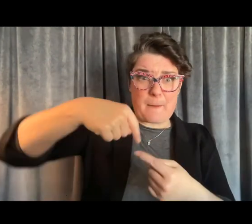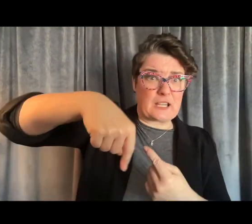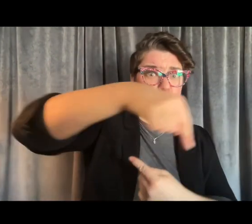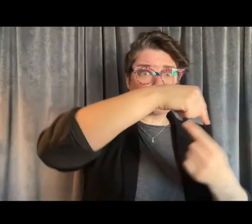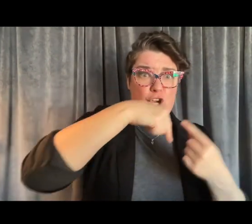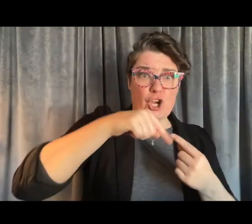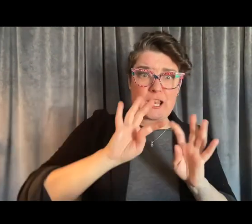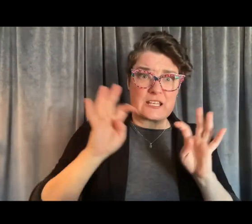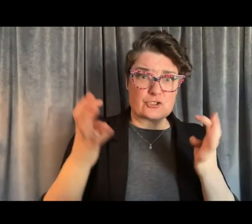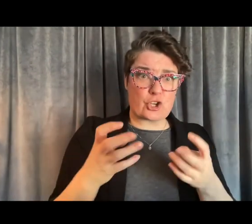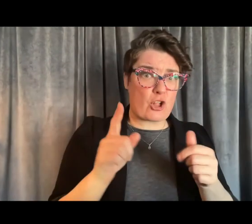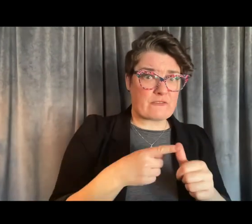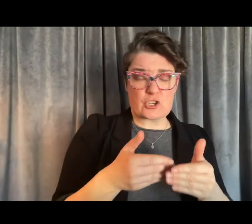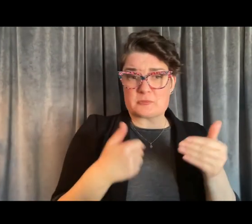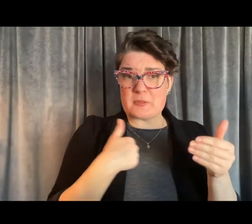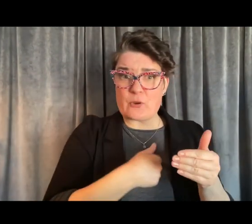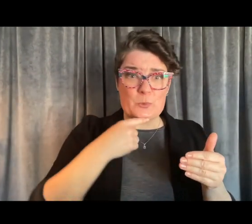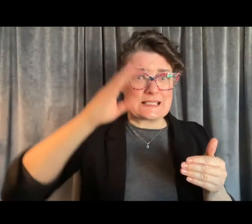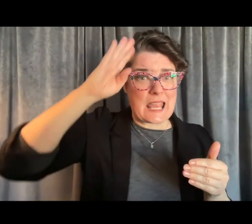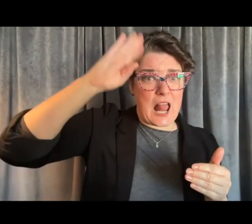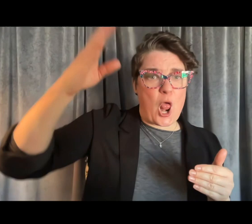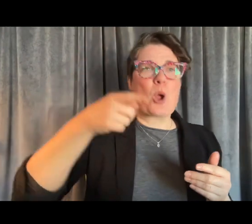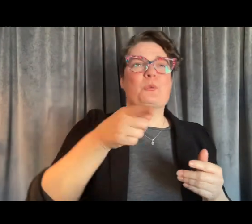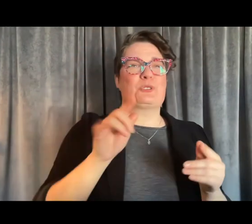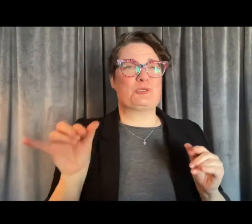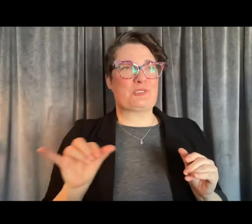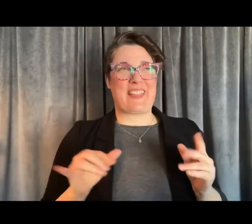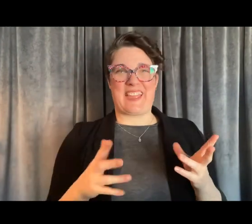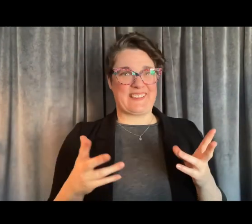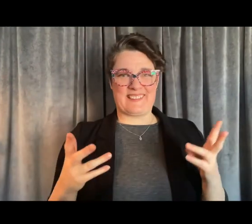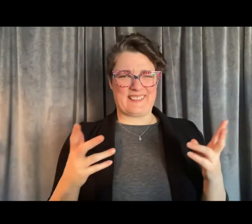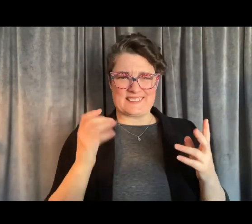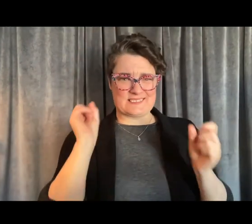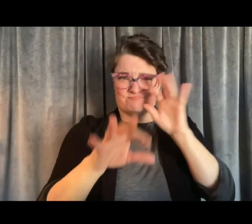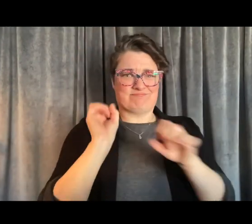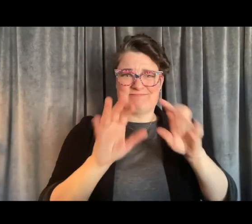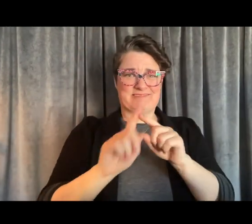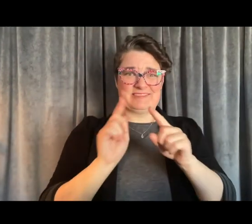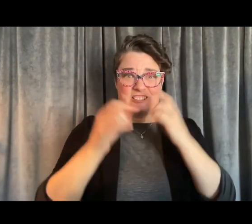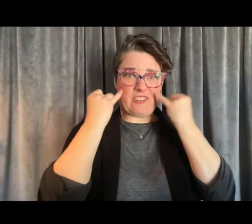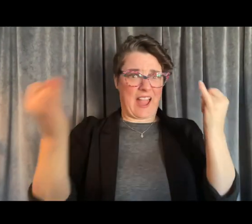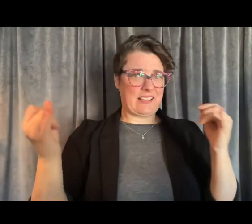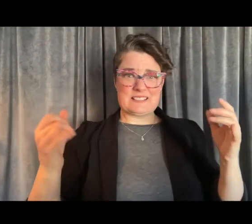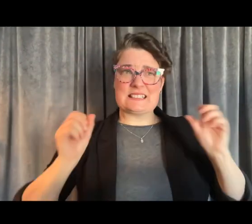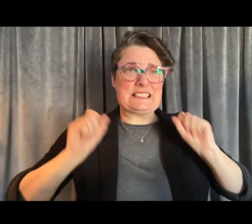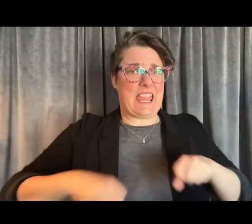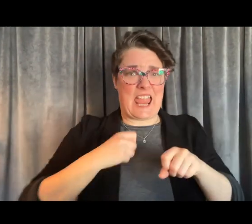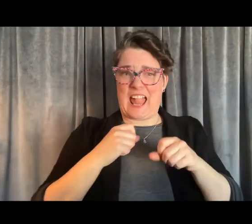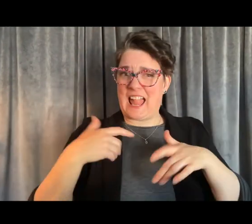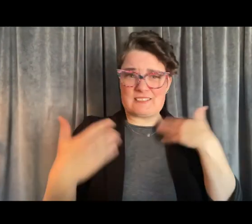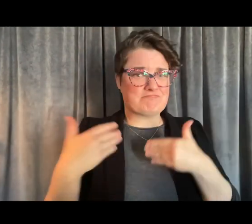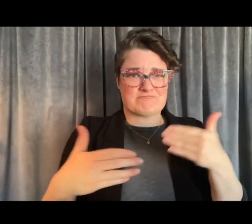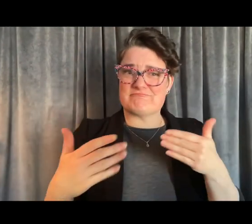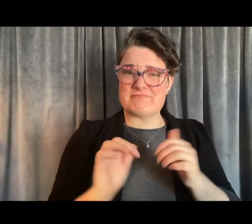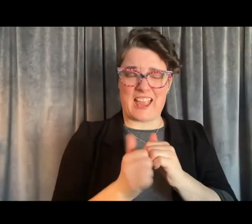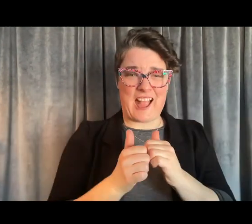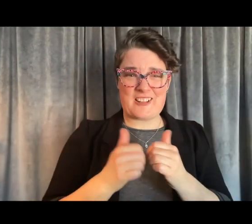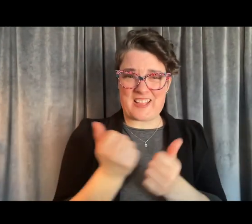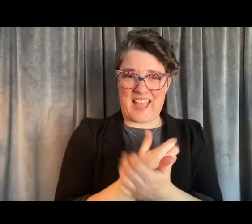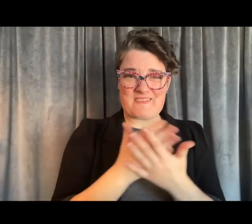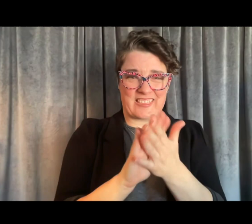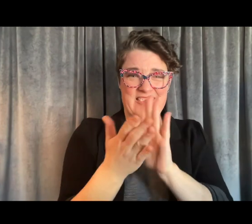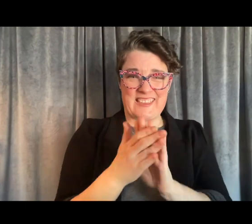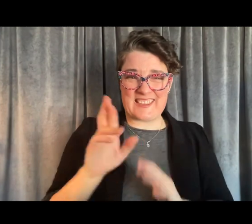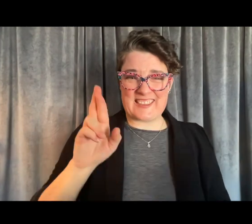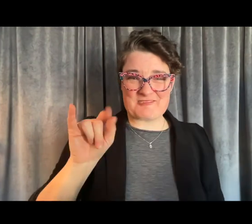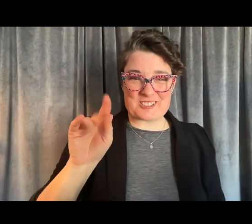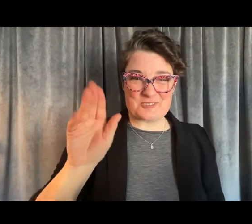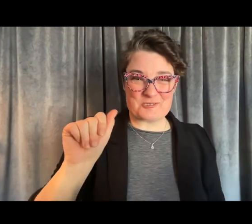hello or you were just so full of ideas of how to ritualize our time together.